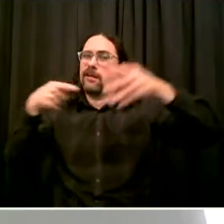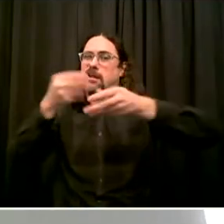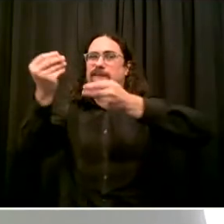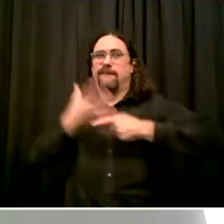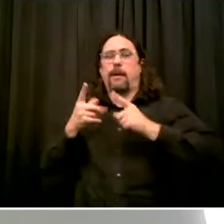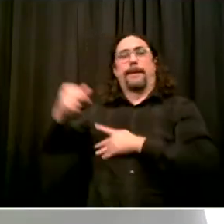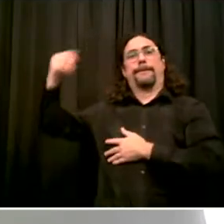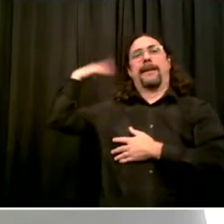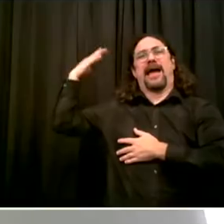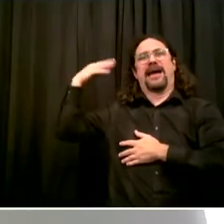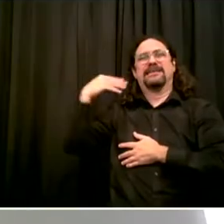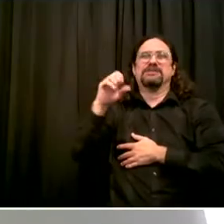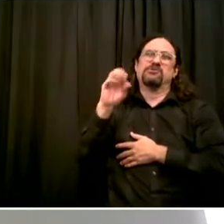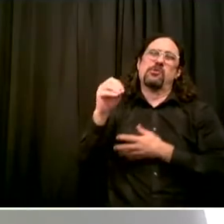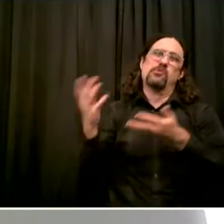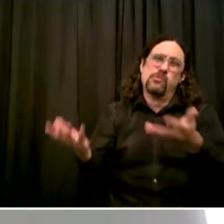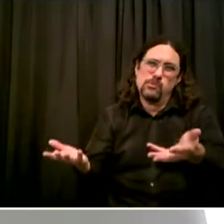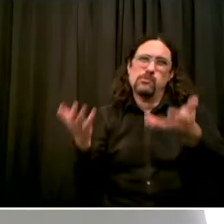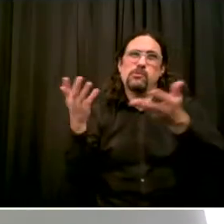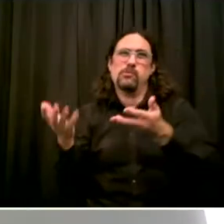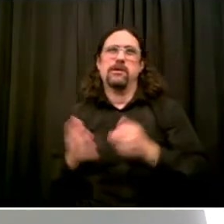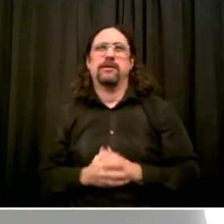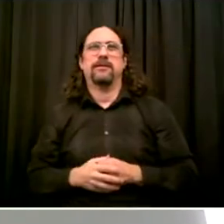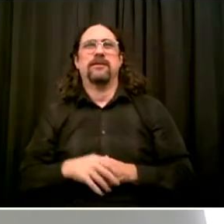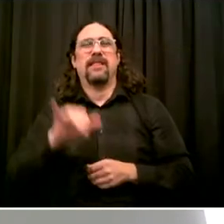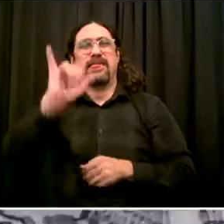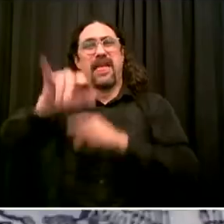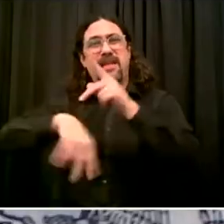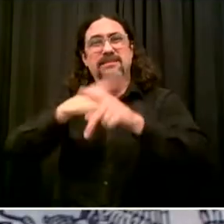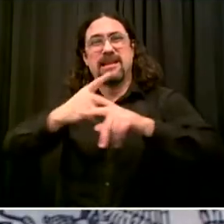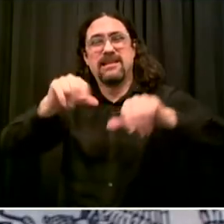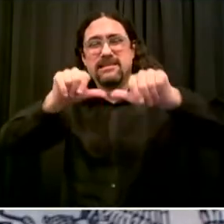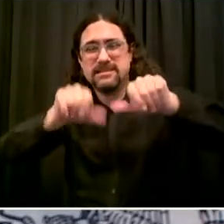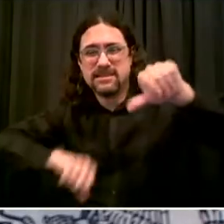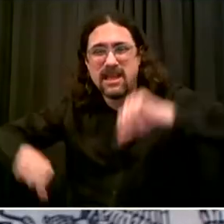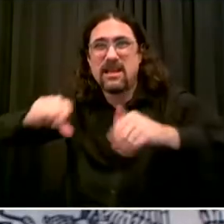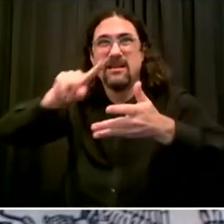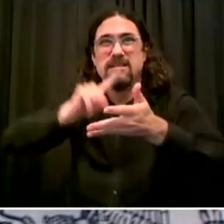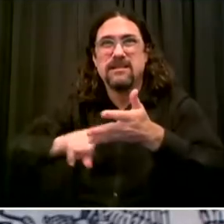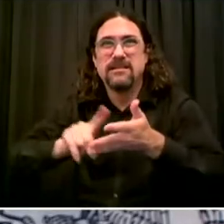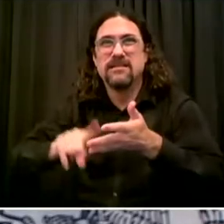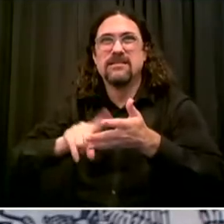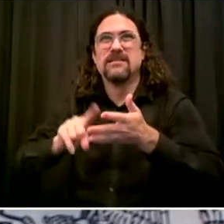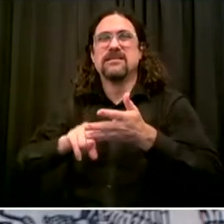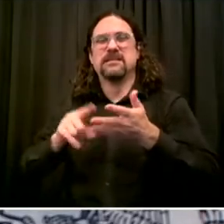YOU MEASURE IT AND HOW YOU COMPARE IT TO HUMAN HETHALT BU IT IS SOMETHING